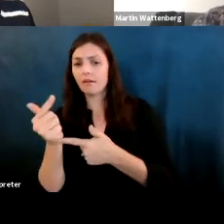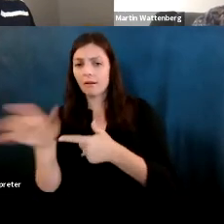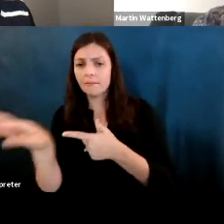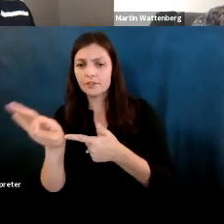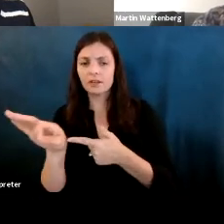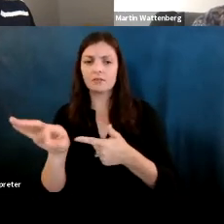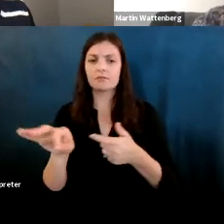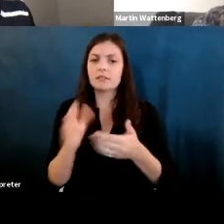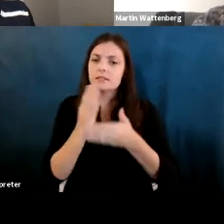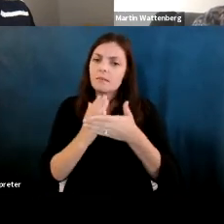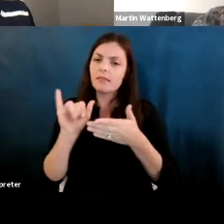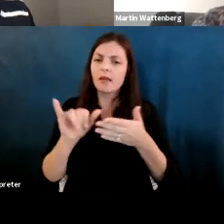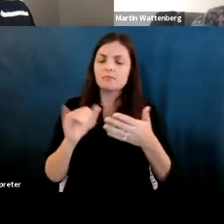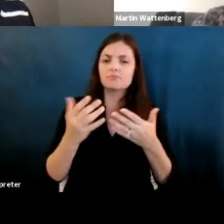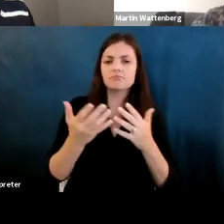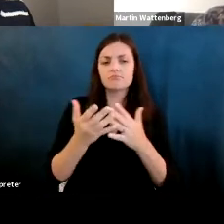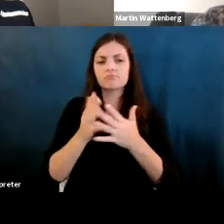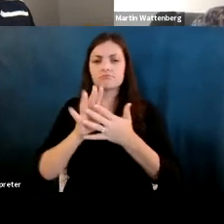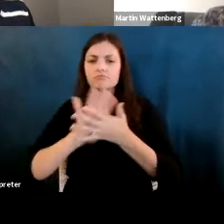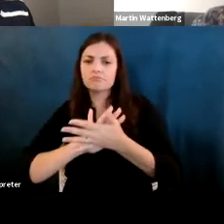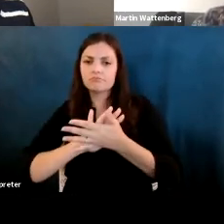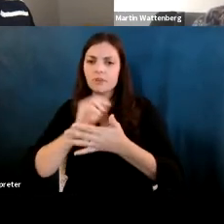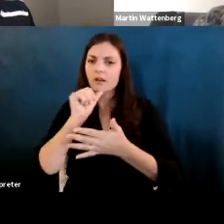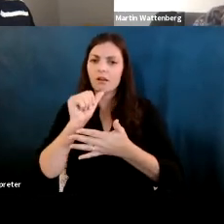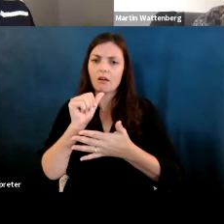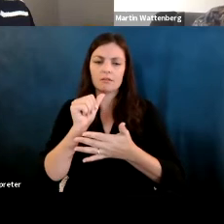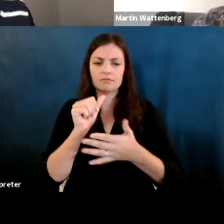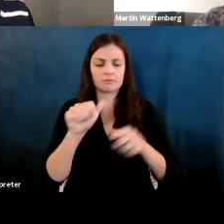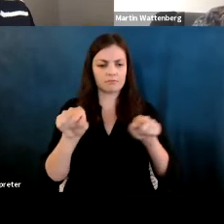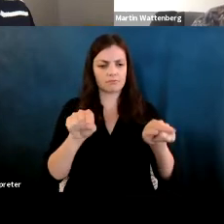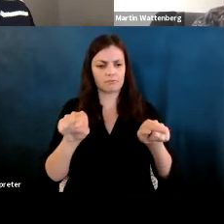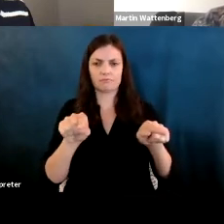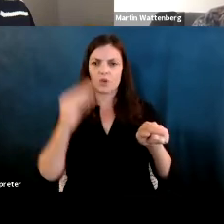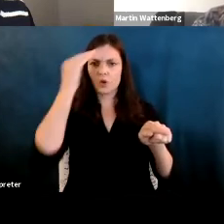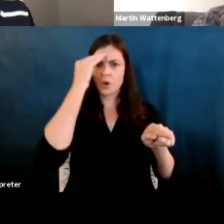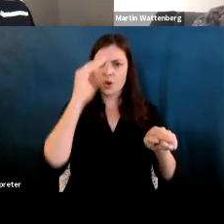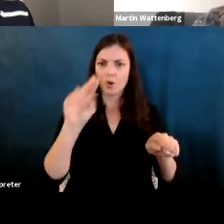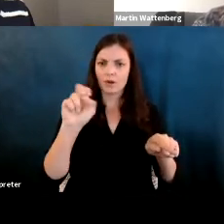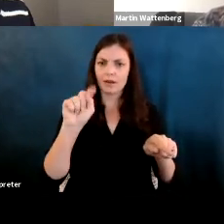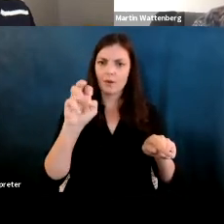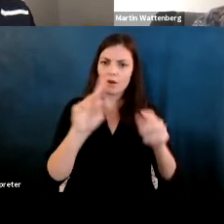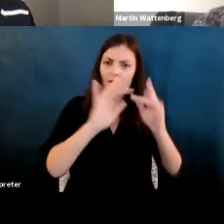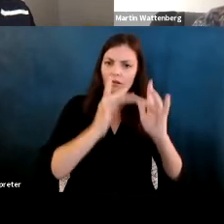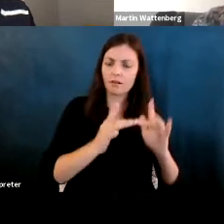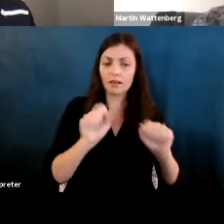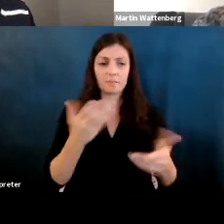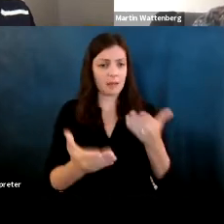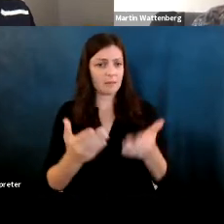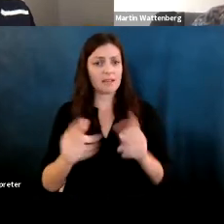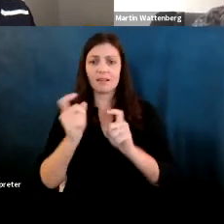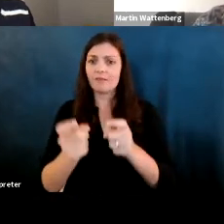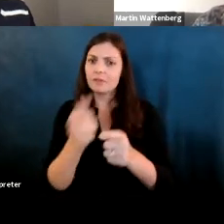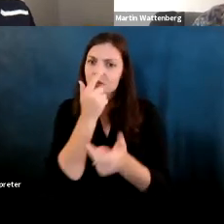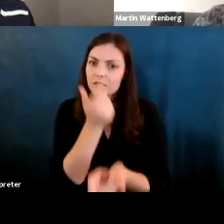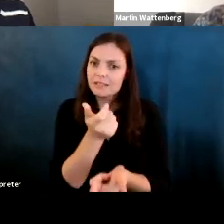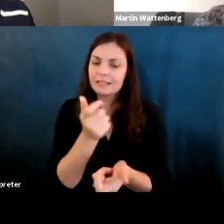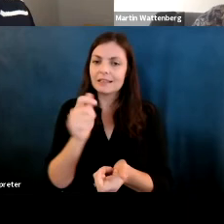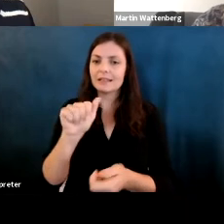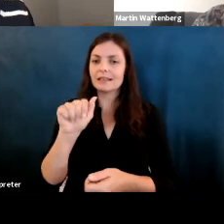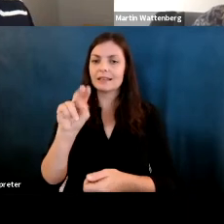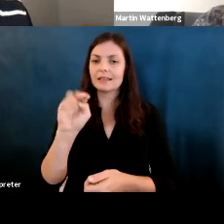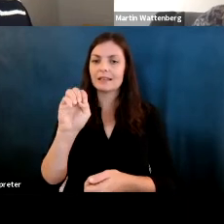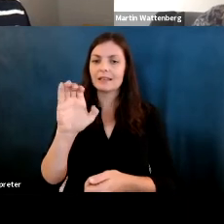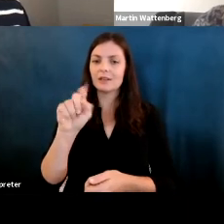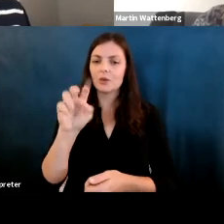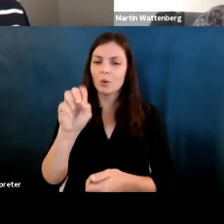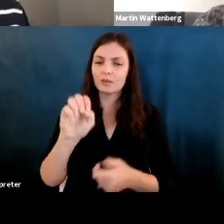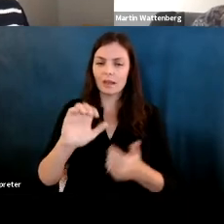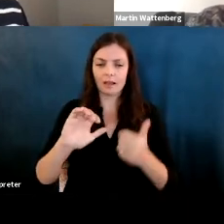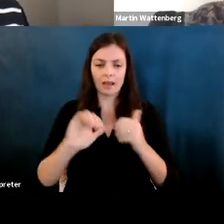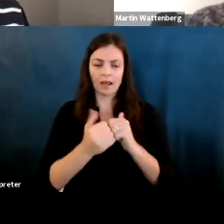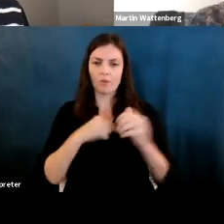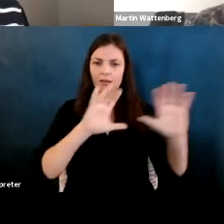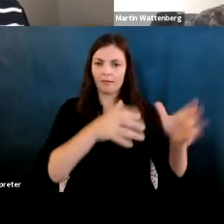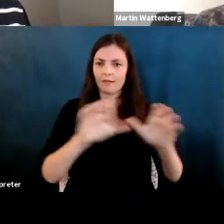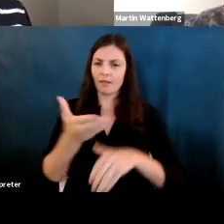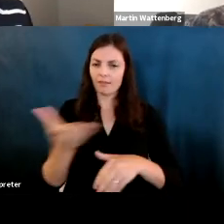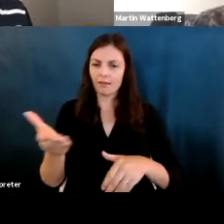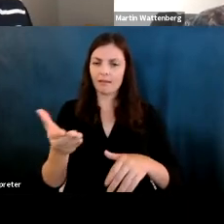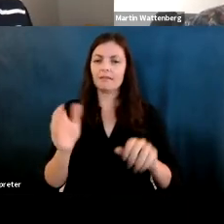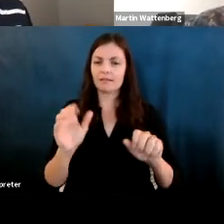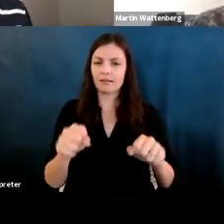Martin Wattenberg: That you naturally see with neural networks can maybe actually be an interesting anecdotes to some of the natural you know violent boundaries of classification is sometimes okay with that back to you.